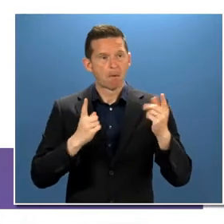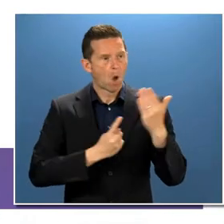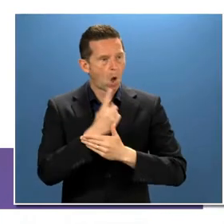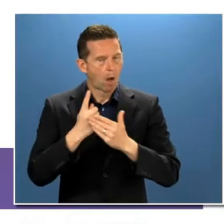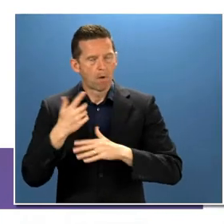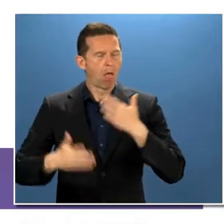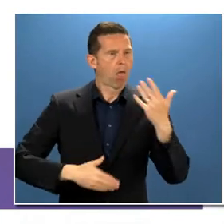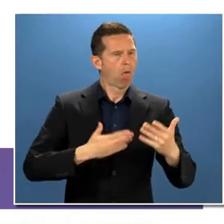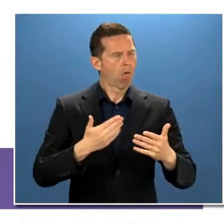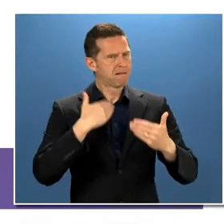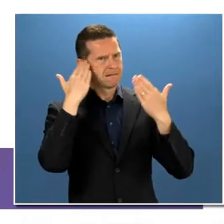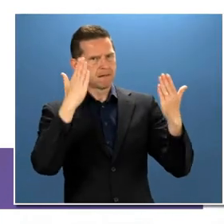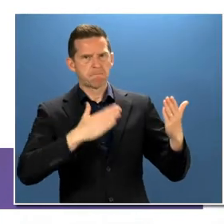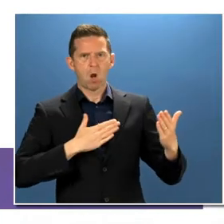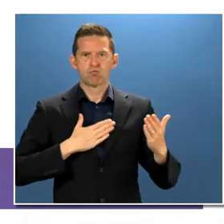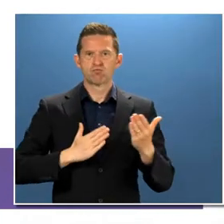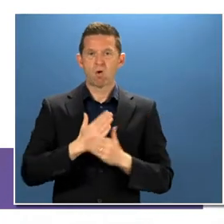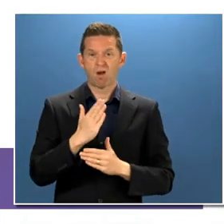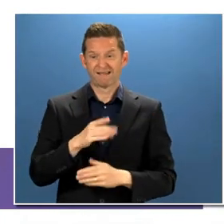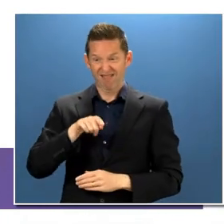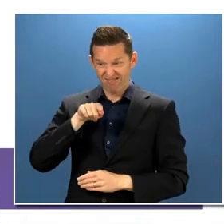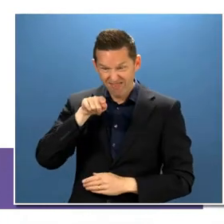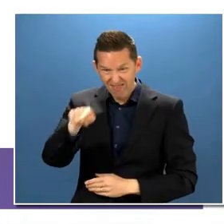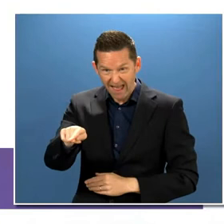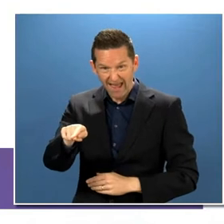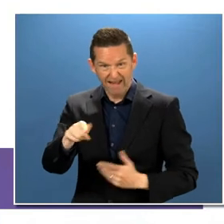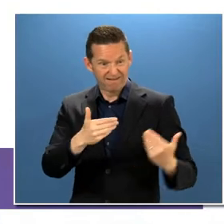they are required to bear the burden of enforcing those rights.